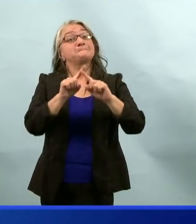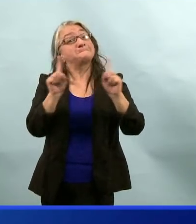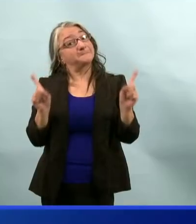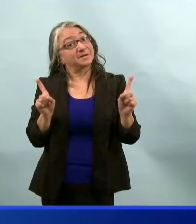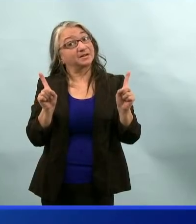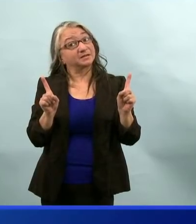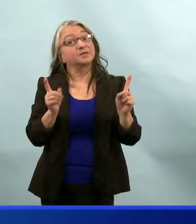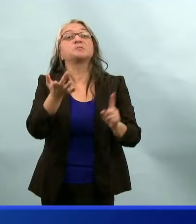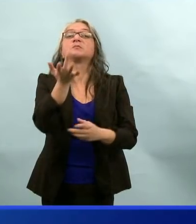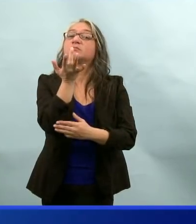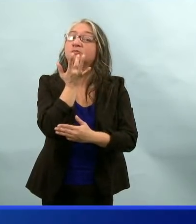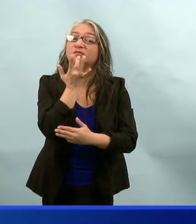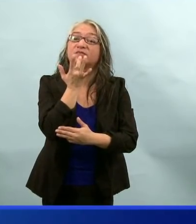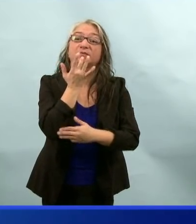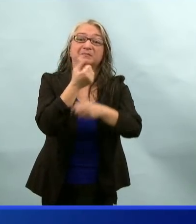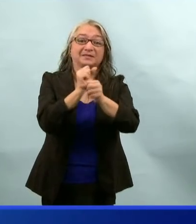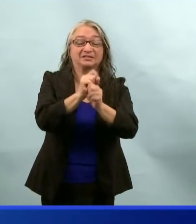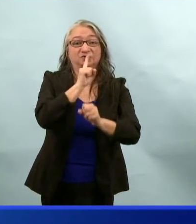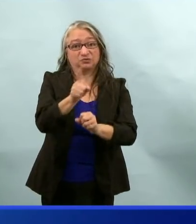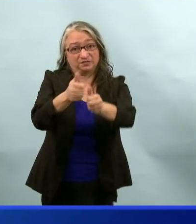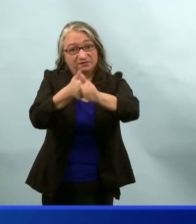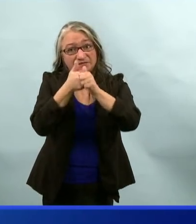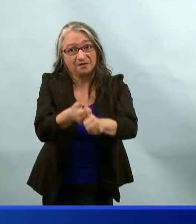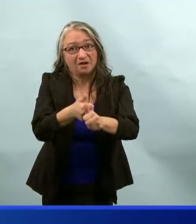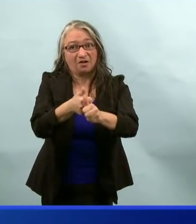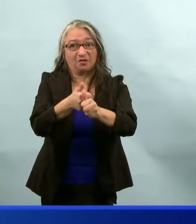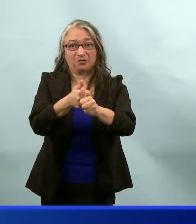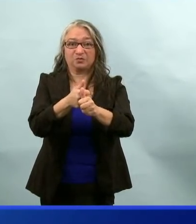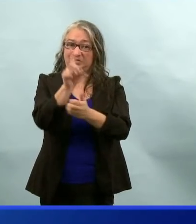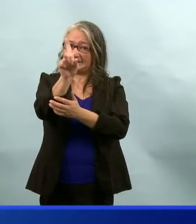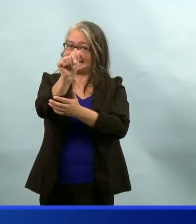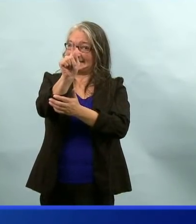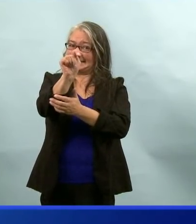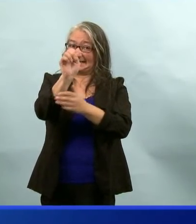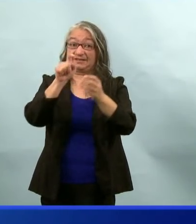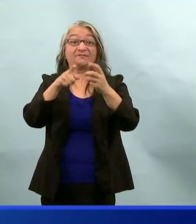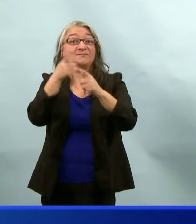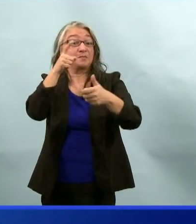review the date that they receive their previous dose and make sure that the time frames